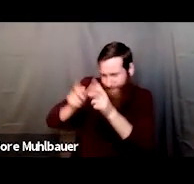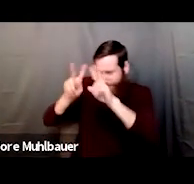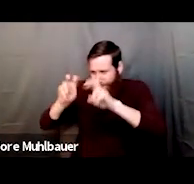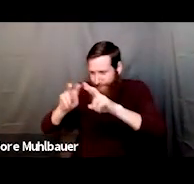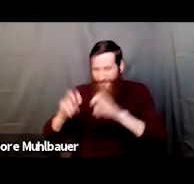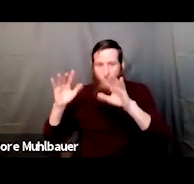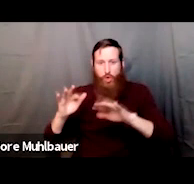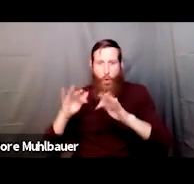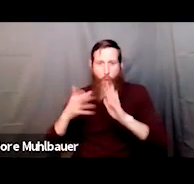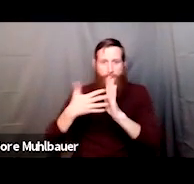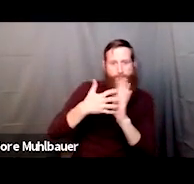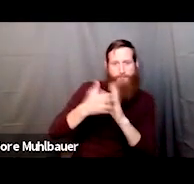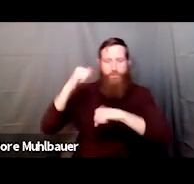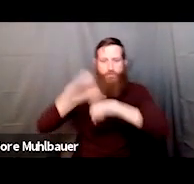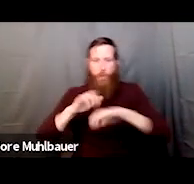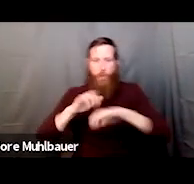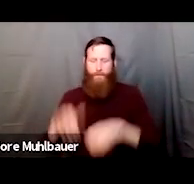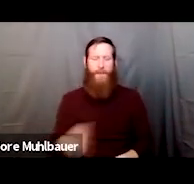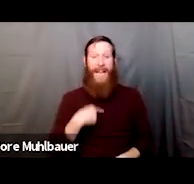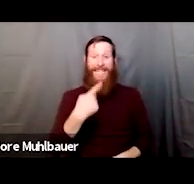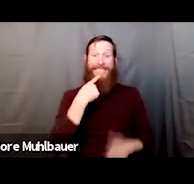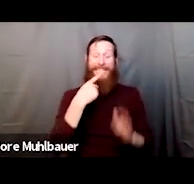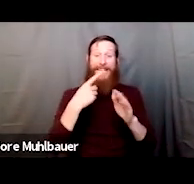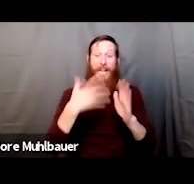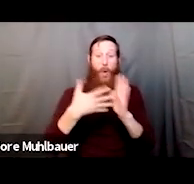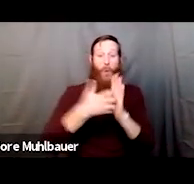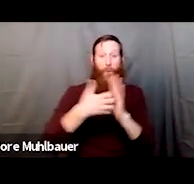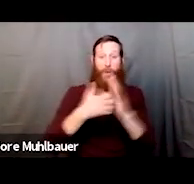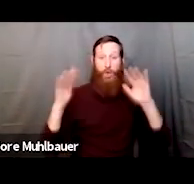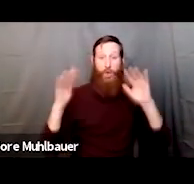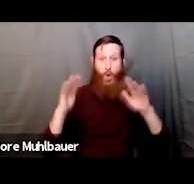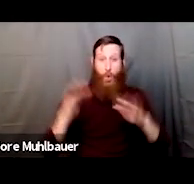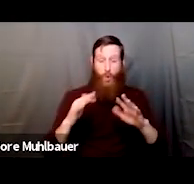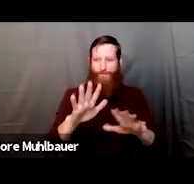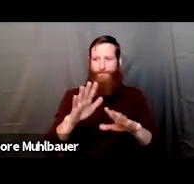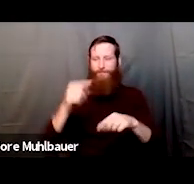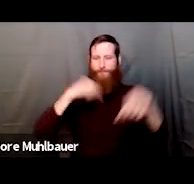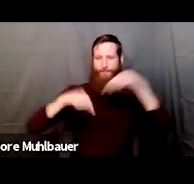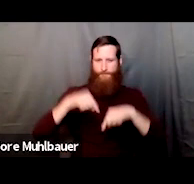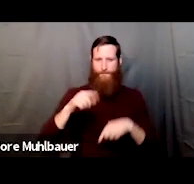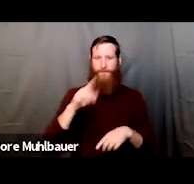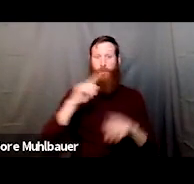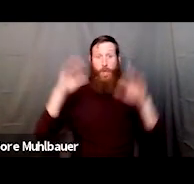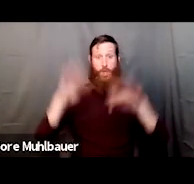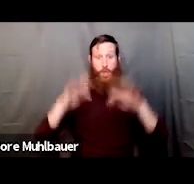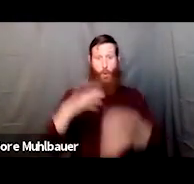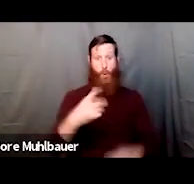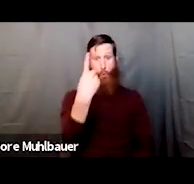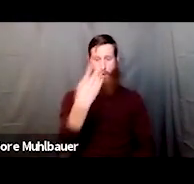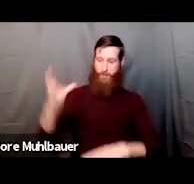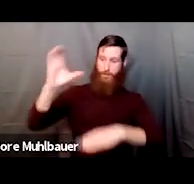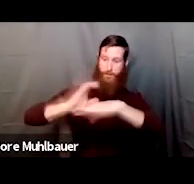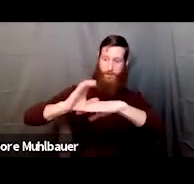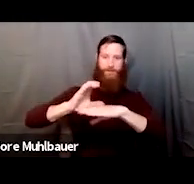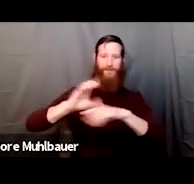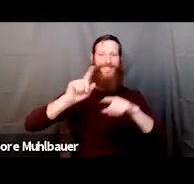And when I say unstable snow, we should talk about the fact that snow is not just one big block